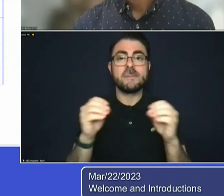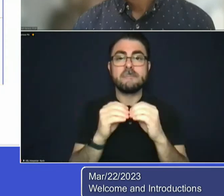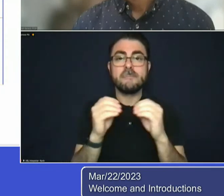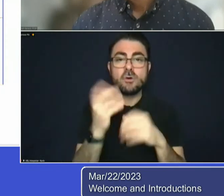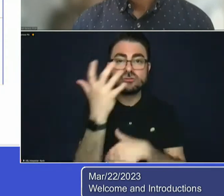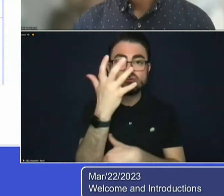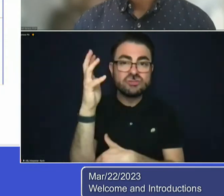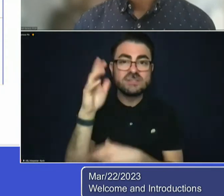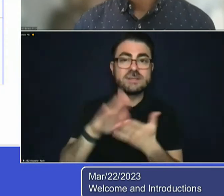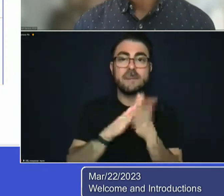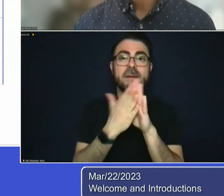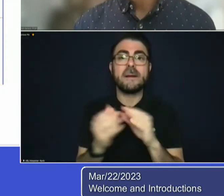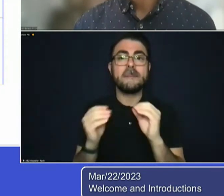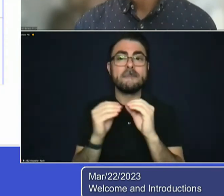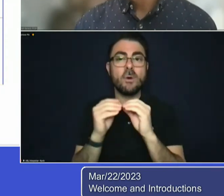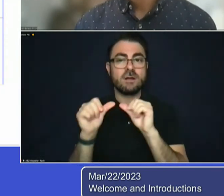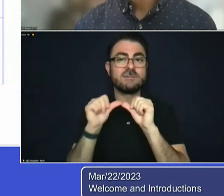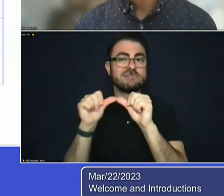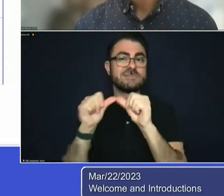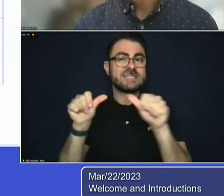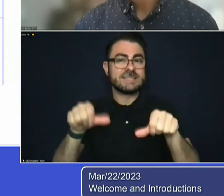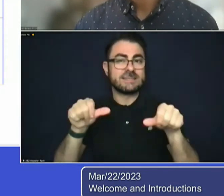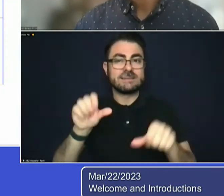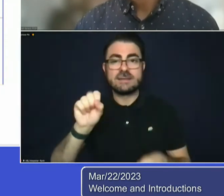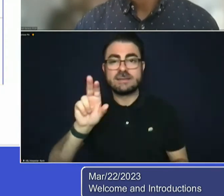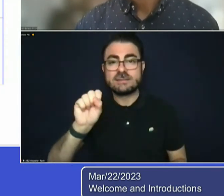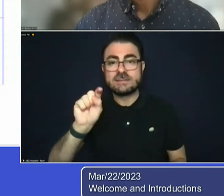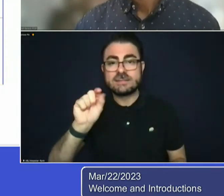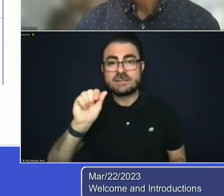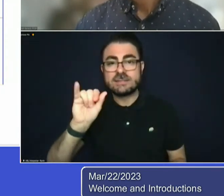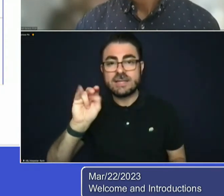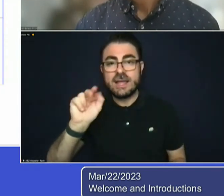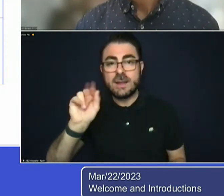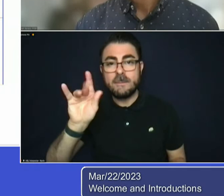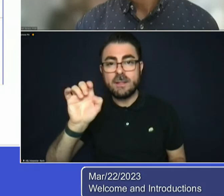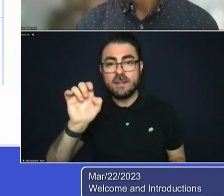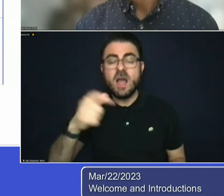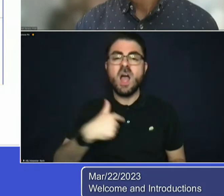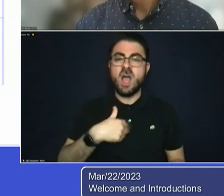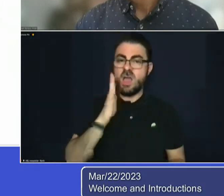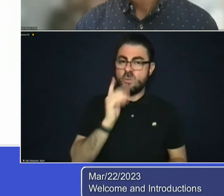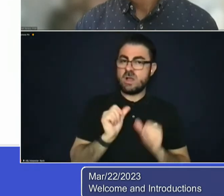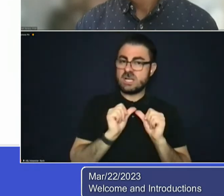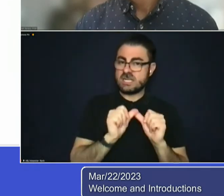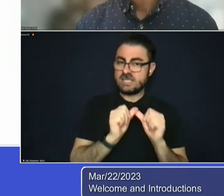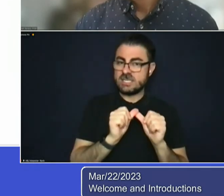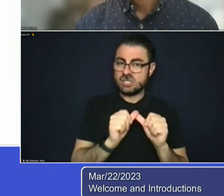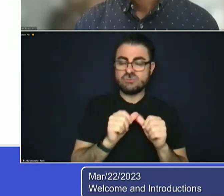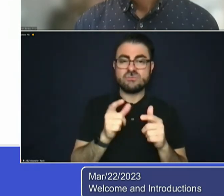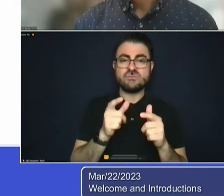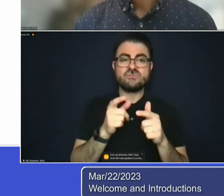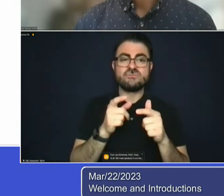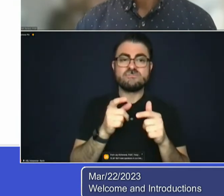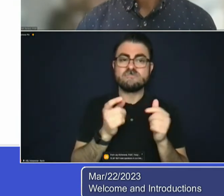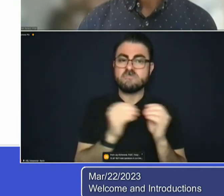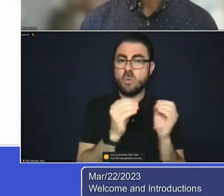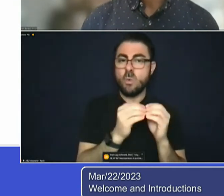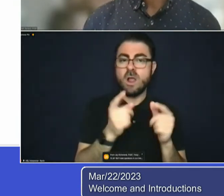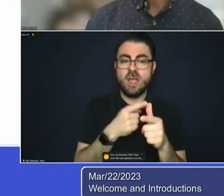TO INVEST IN THESE BIG ASSETS ACROSS OUR COMMUNITY TO PLANT